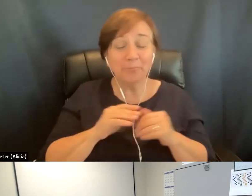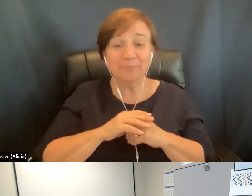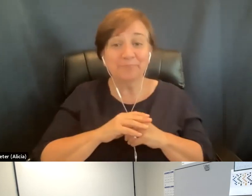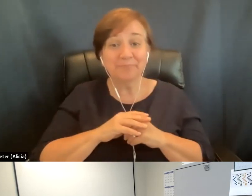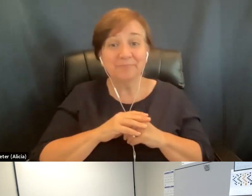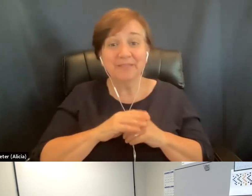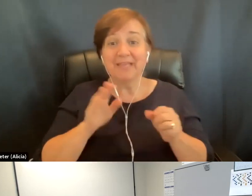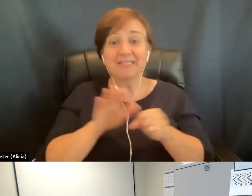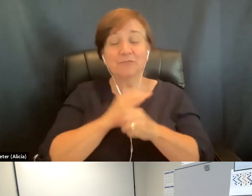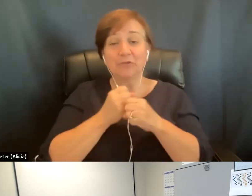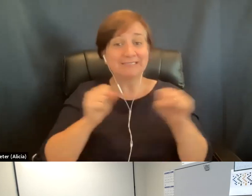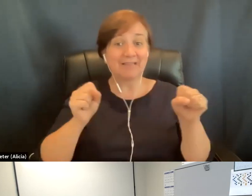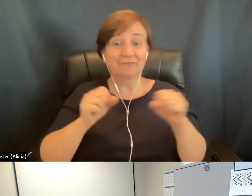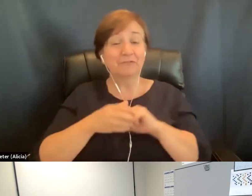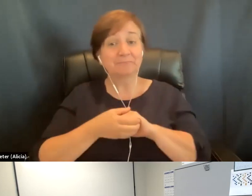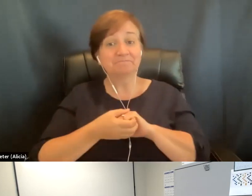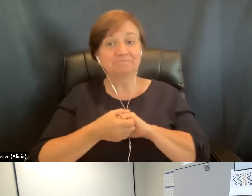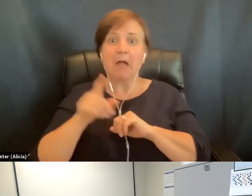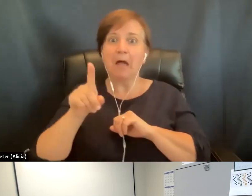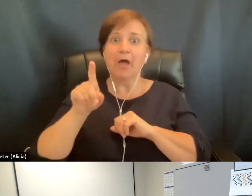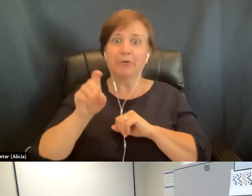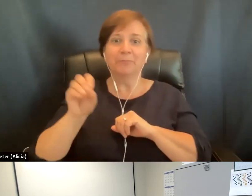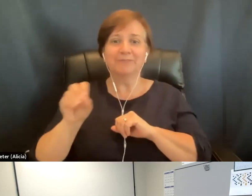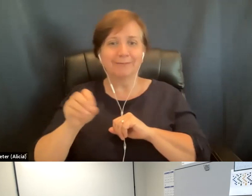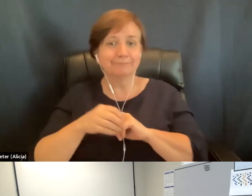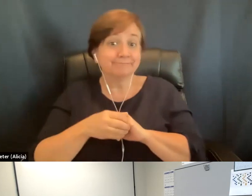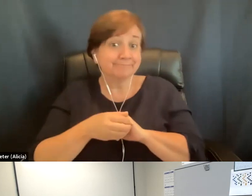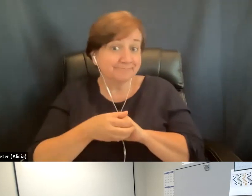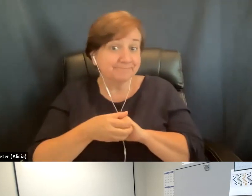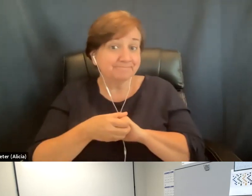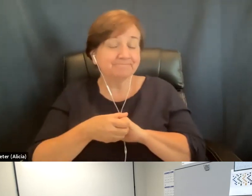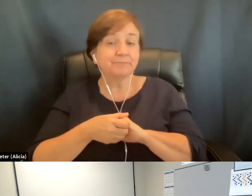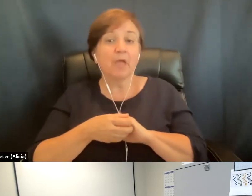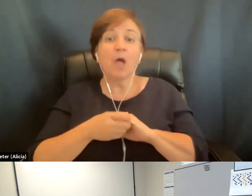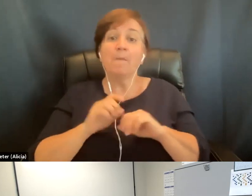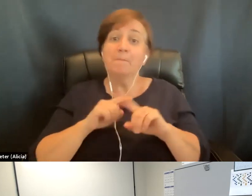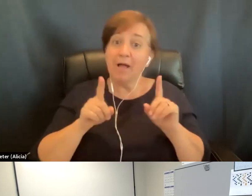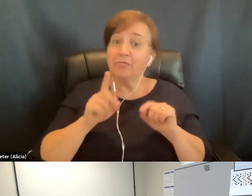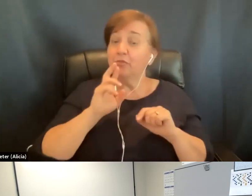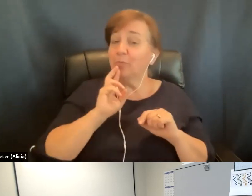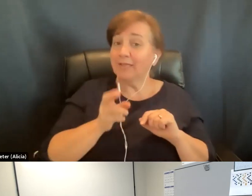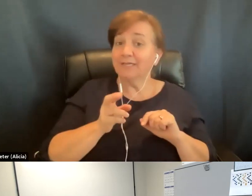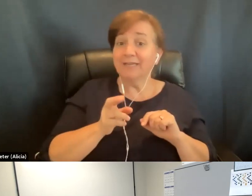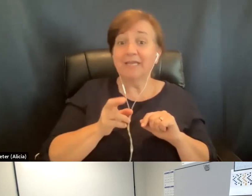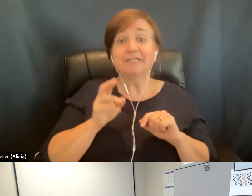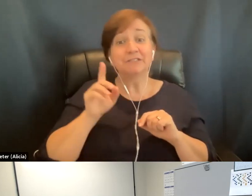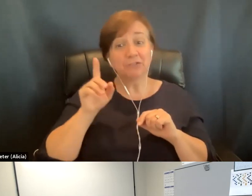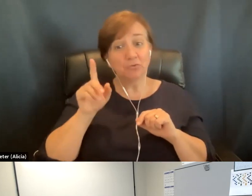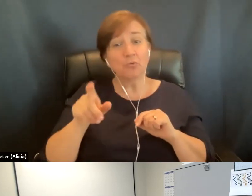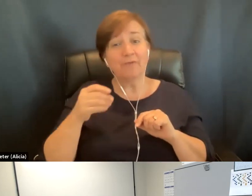Dr. Elsa Villarino: is safe 100% but the reality is that you do have to have enough people infected.